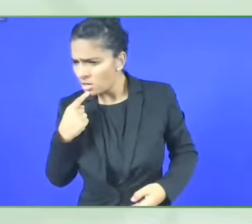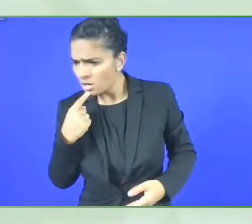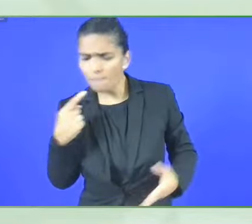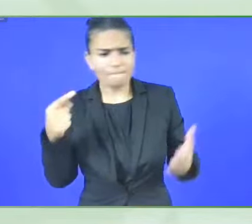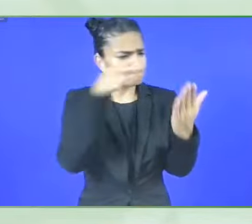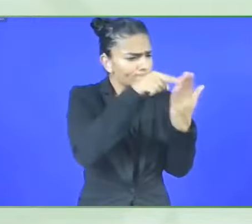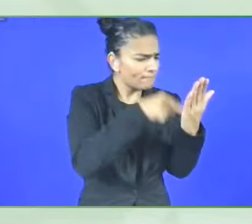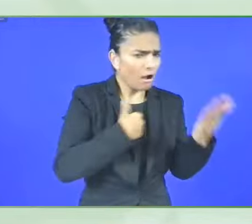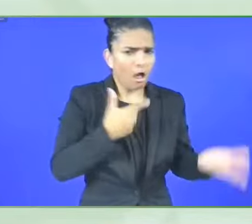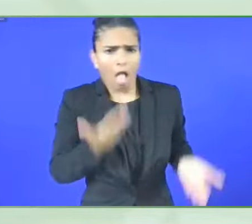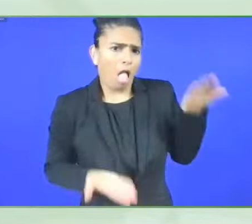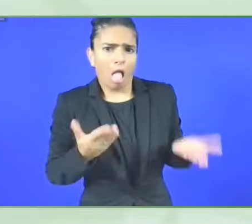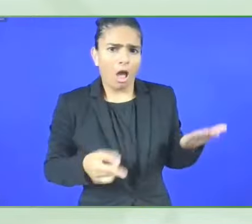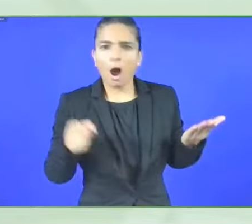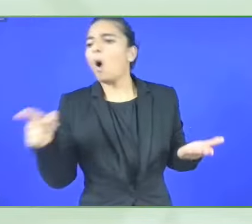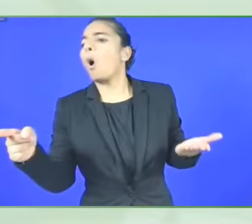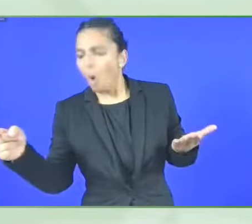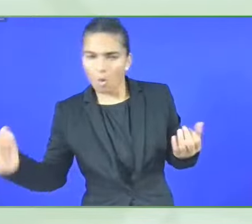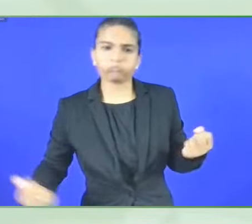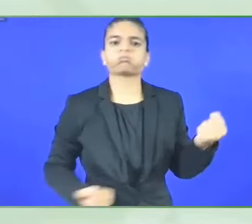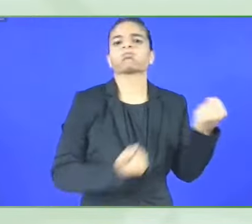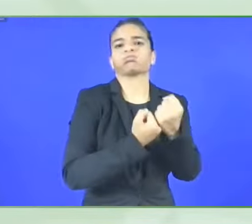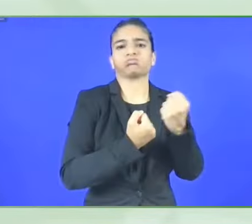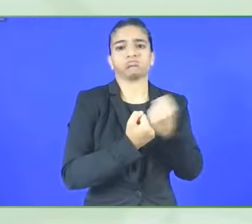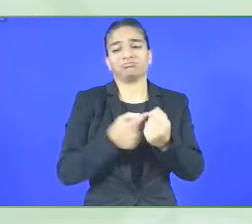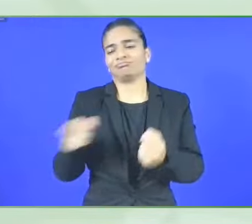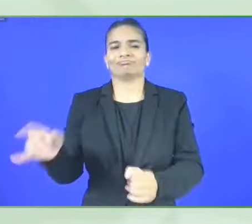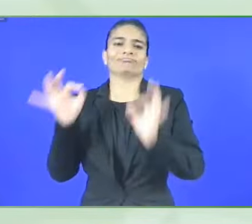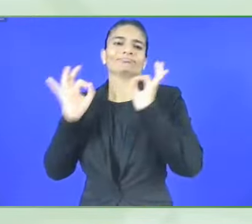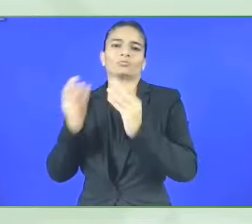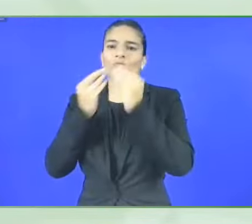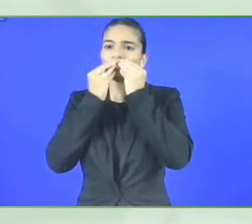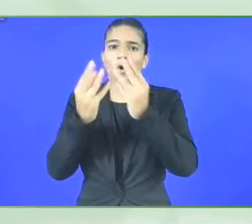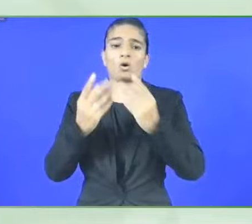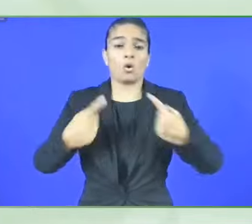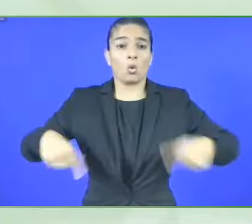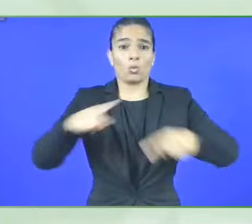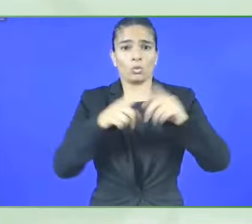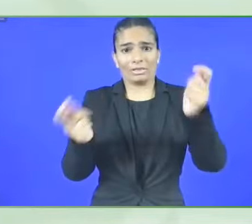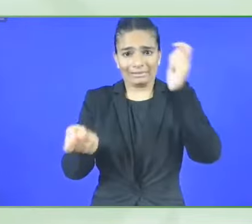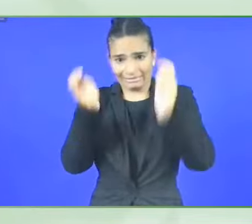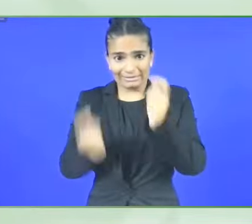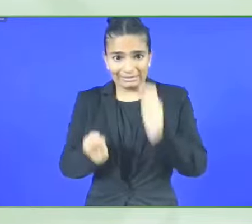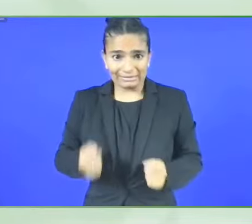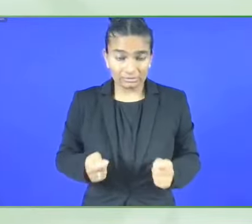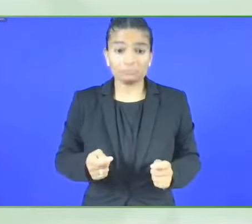Very much needed in public environments.